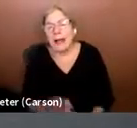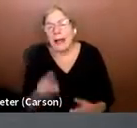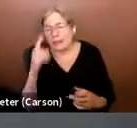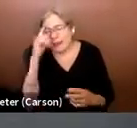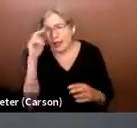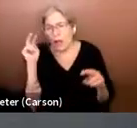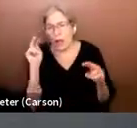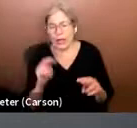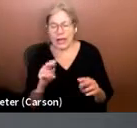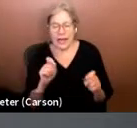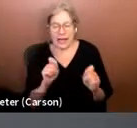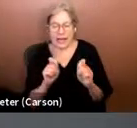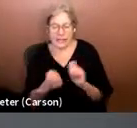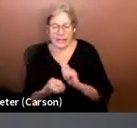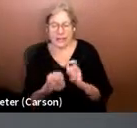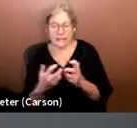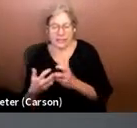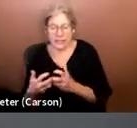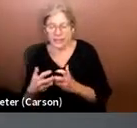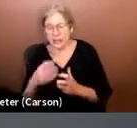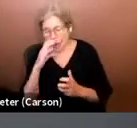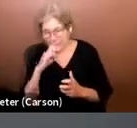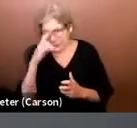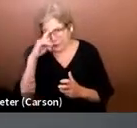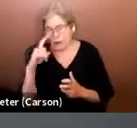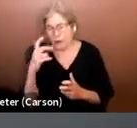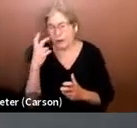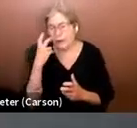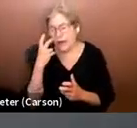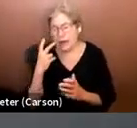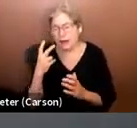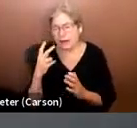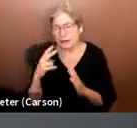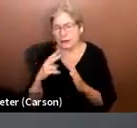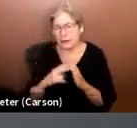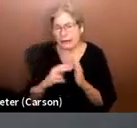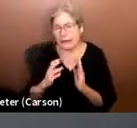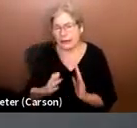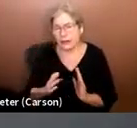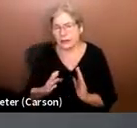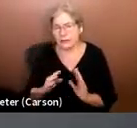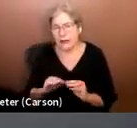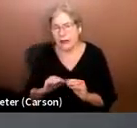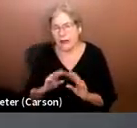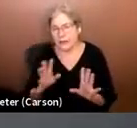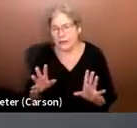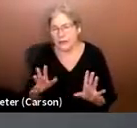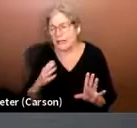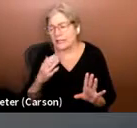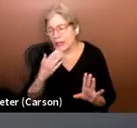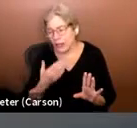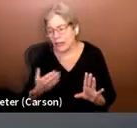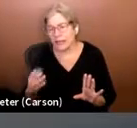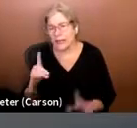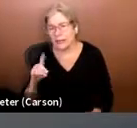comics for blind readers, you know, obvious l ly it's a good thing to do. Right? It's the right